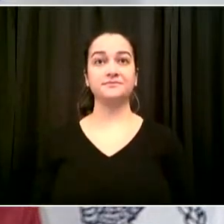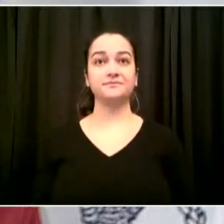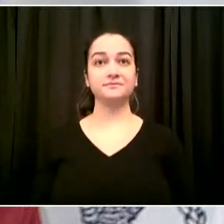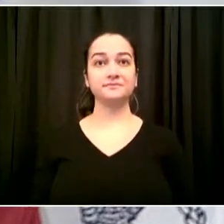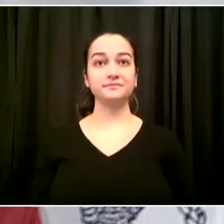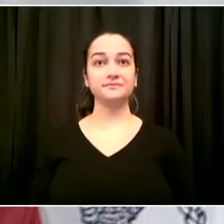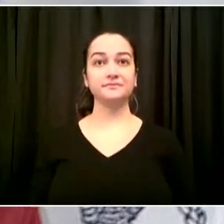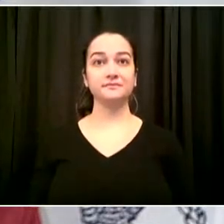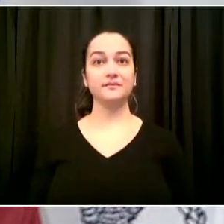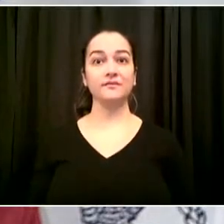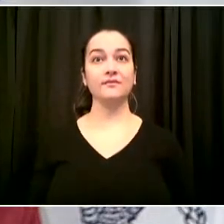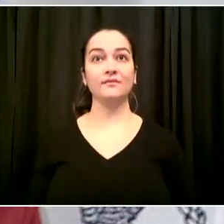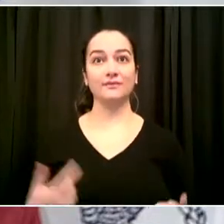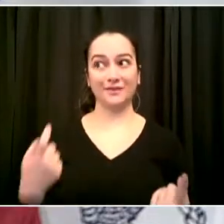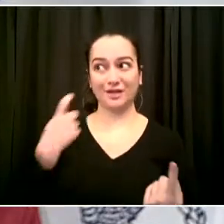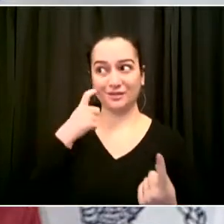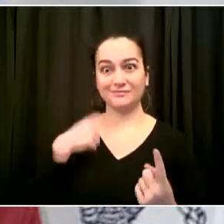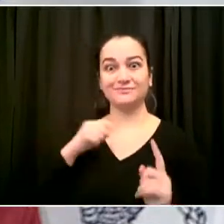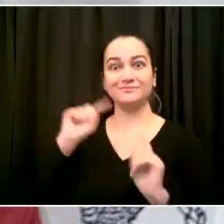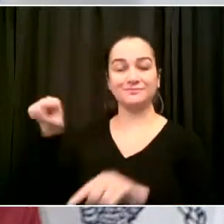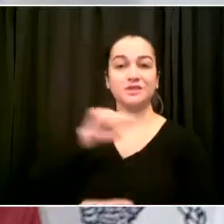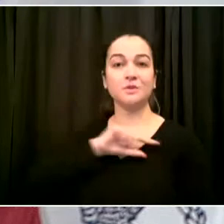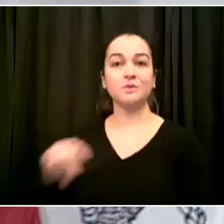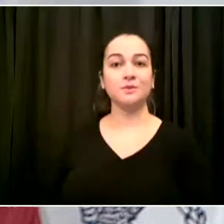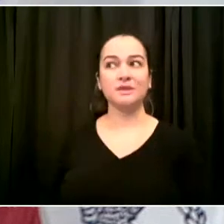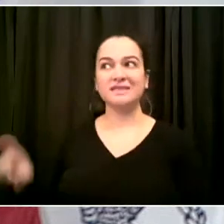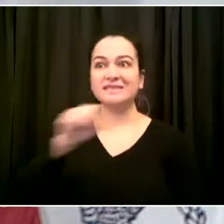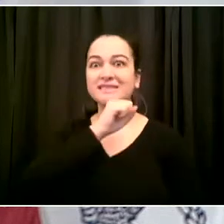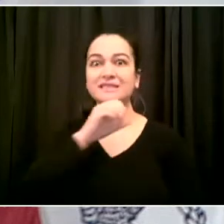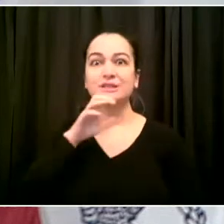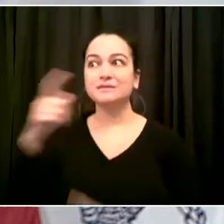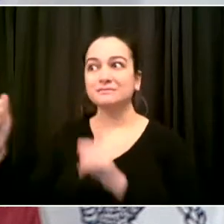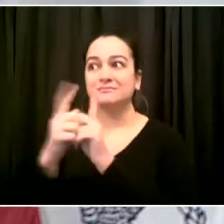TO ME AND CHANGE